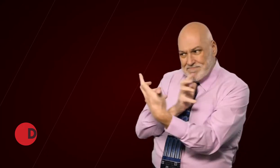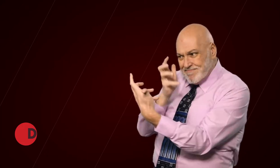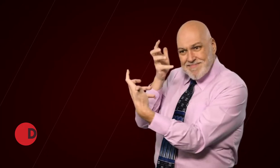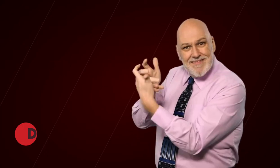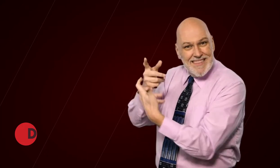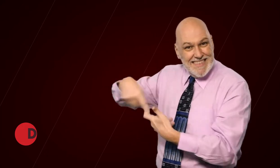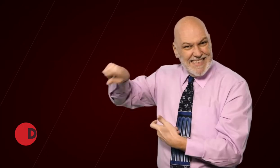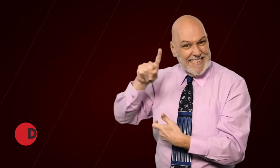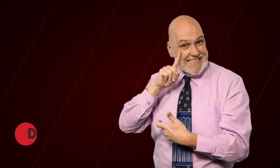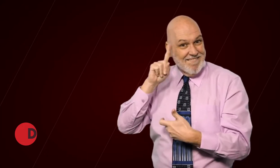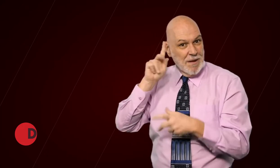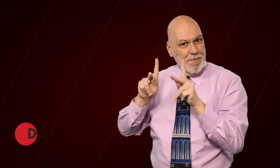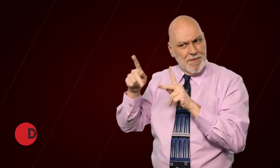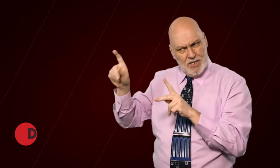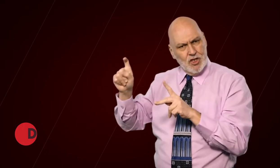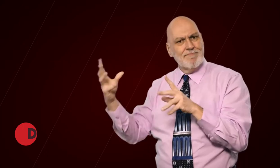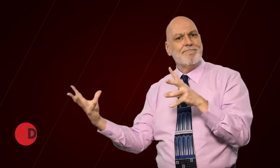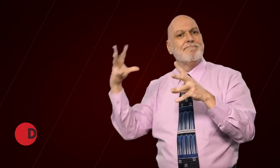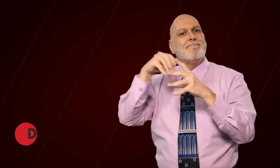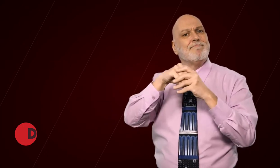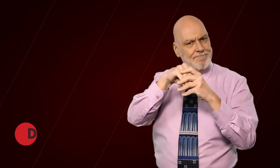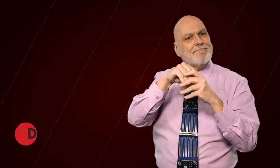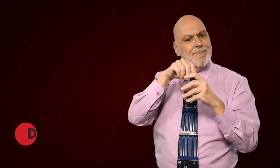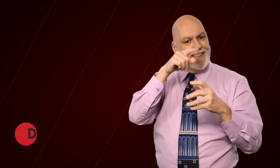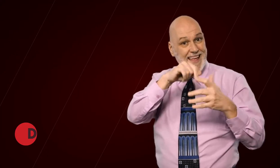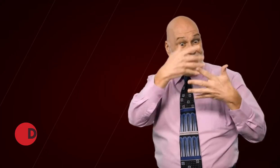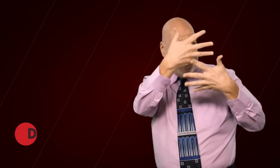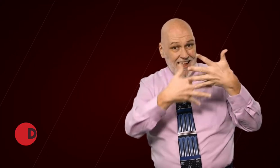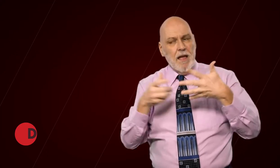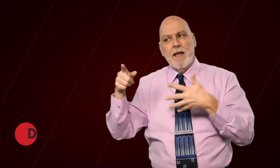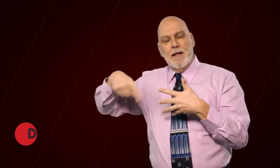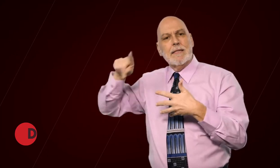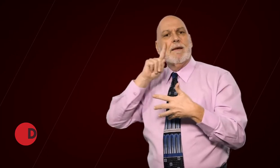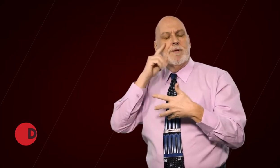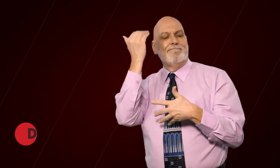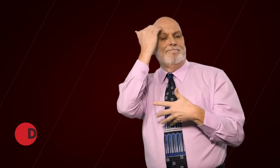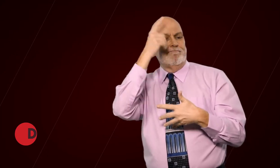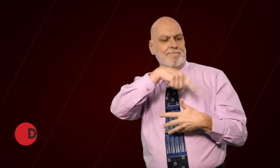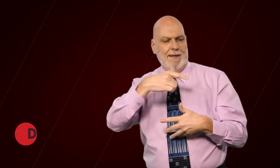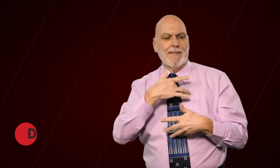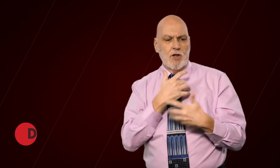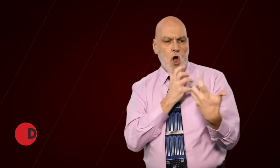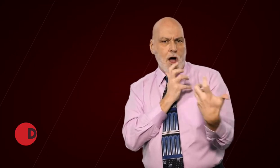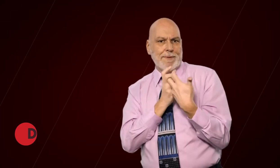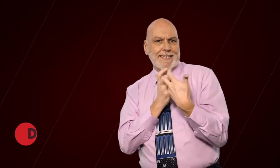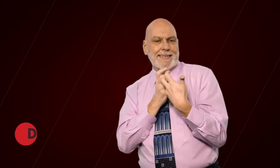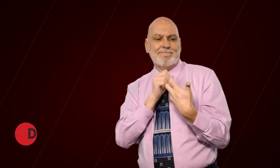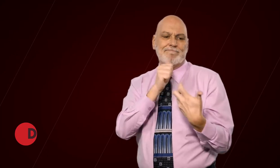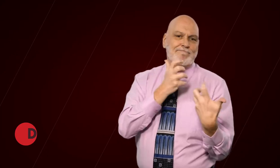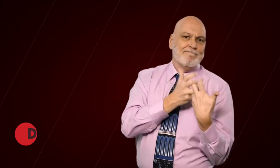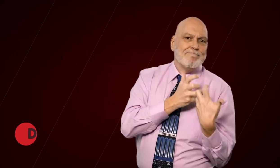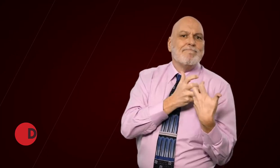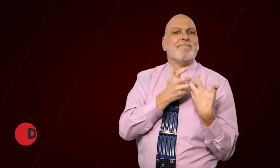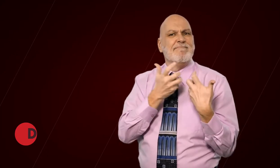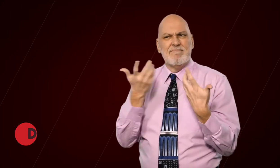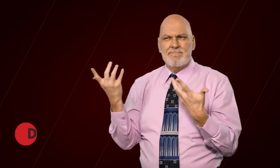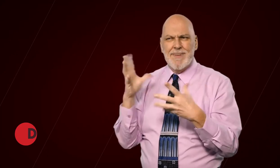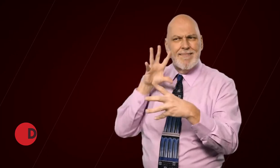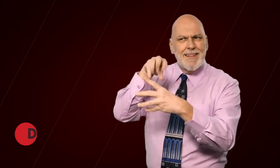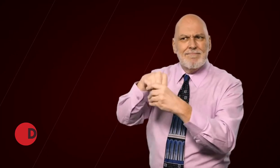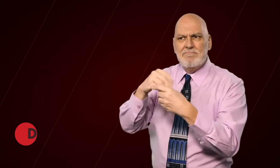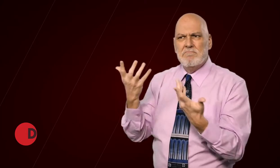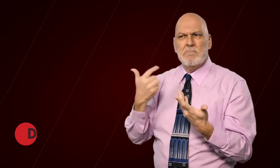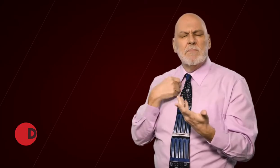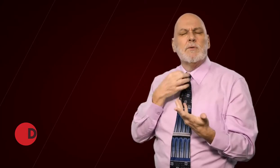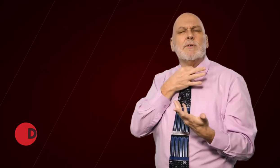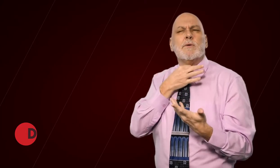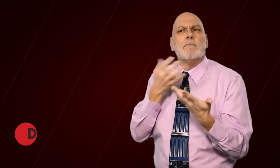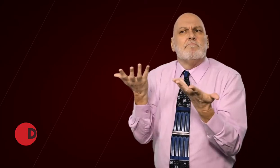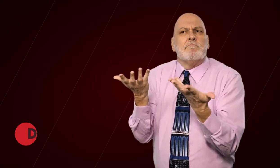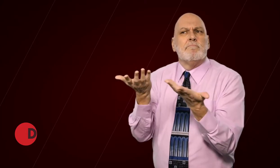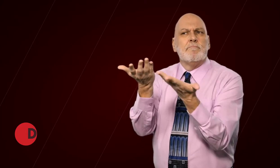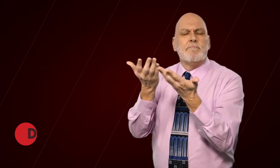consider themselves qualified to accommodate Deaf people?